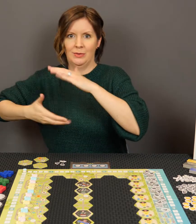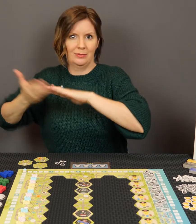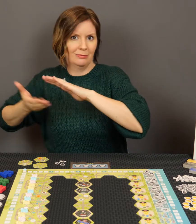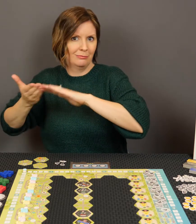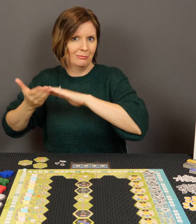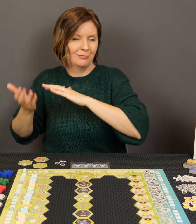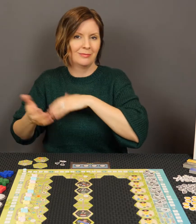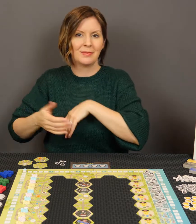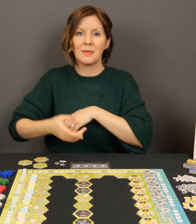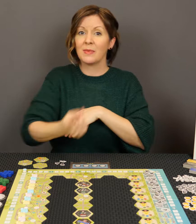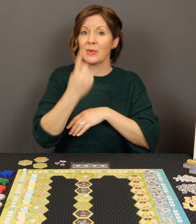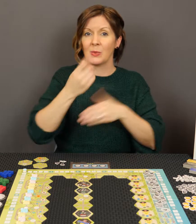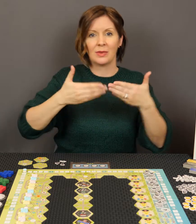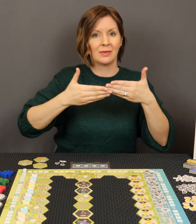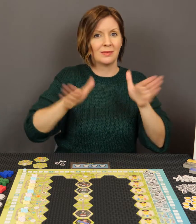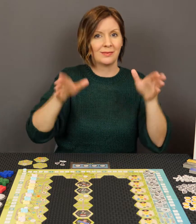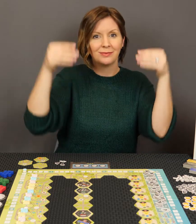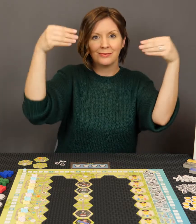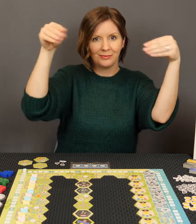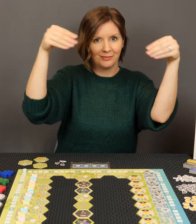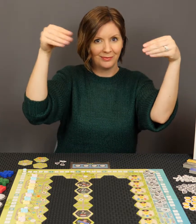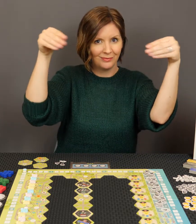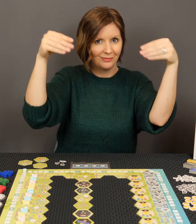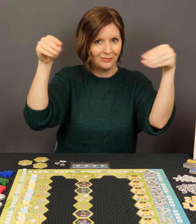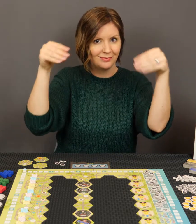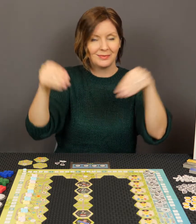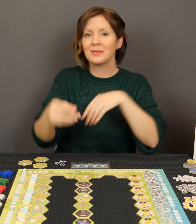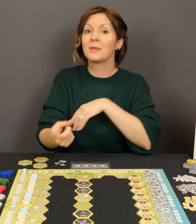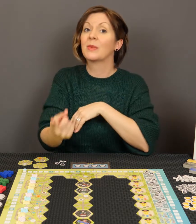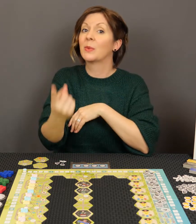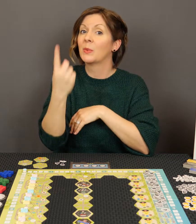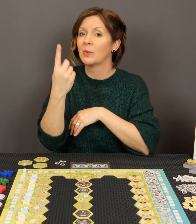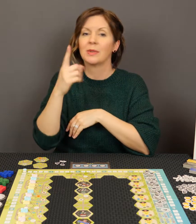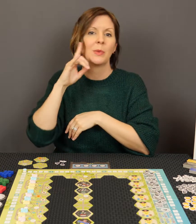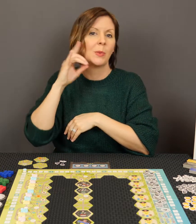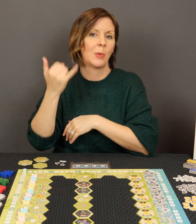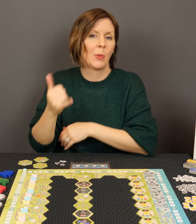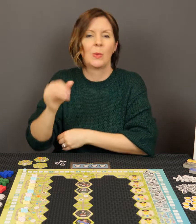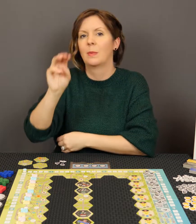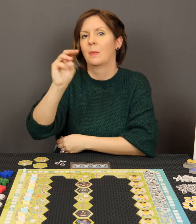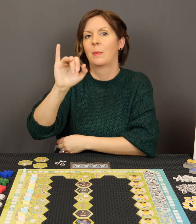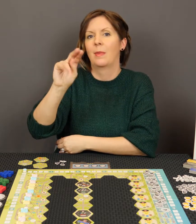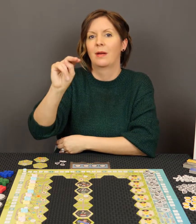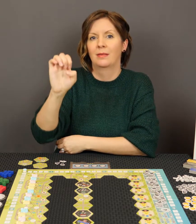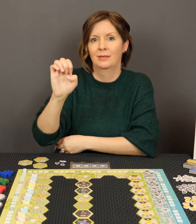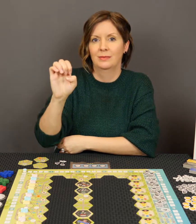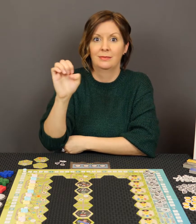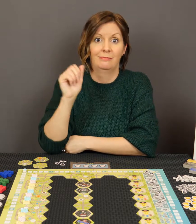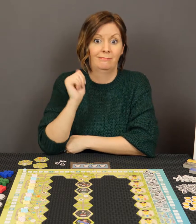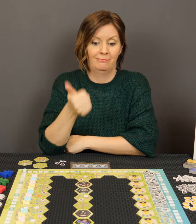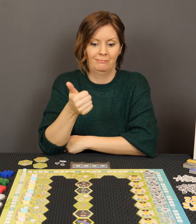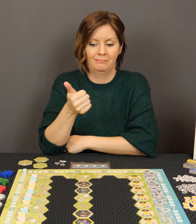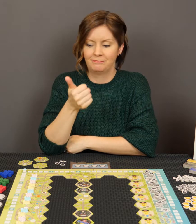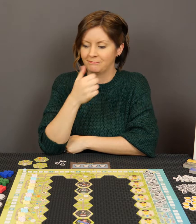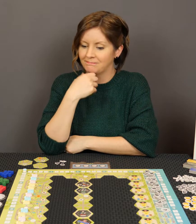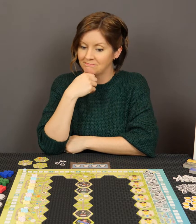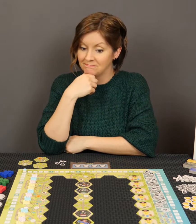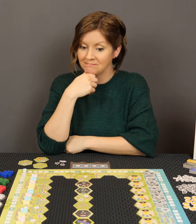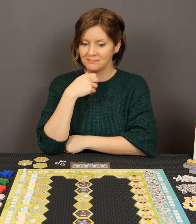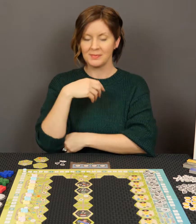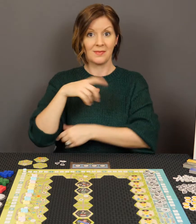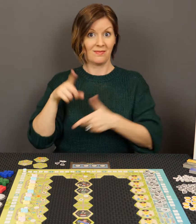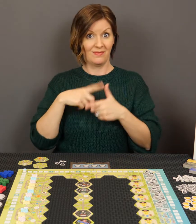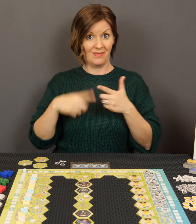1 general store, and 1 gold mine.